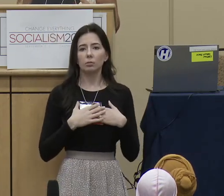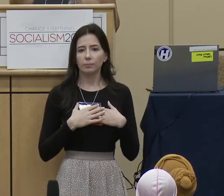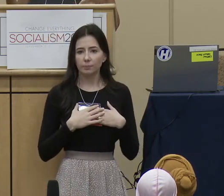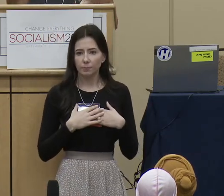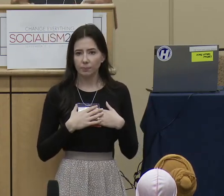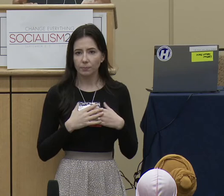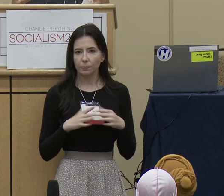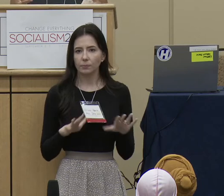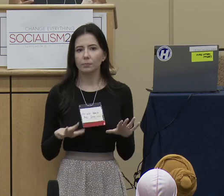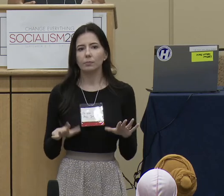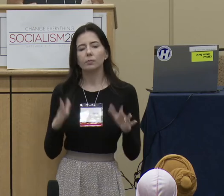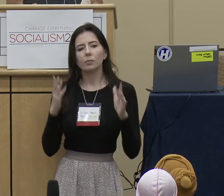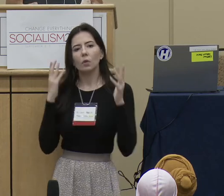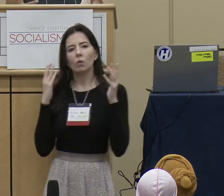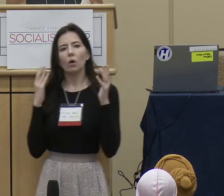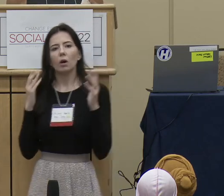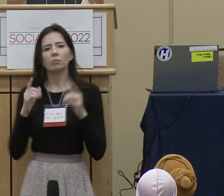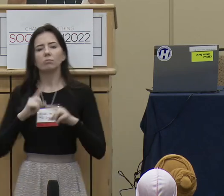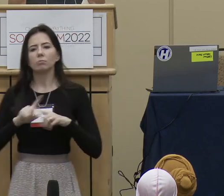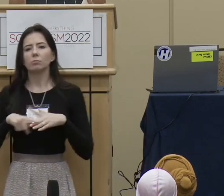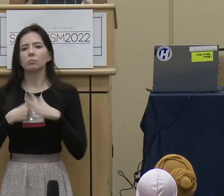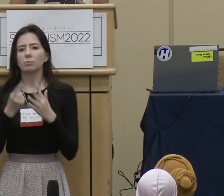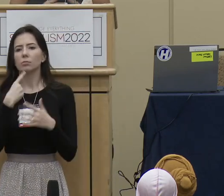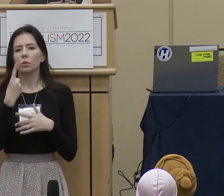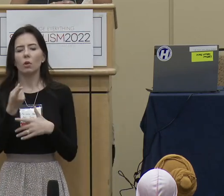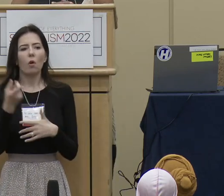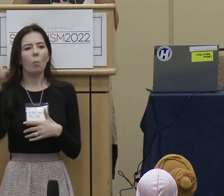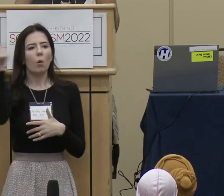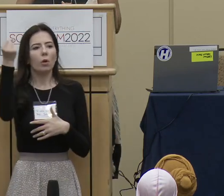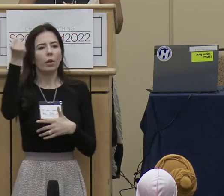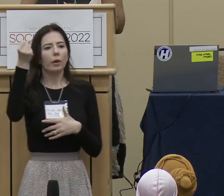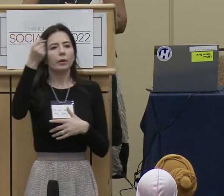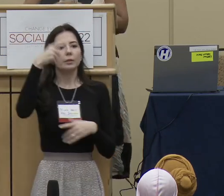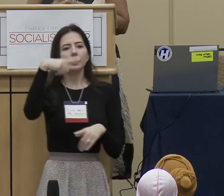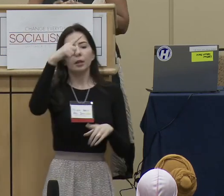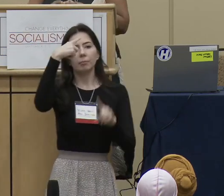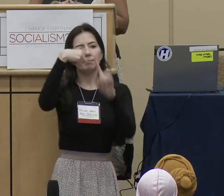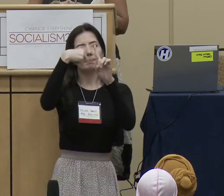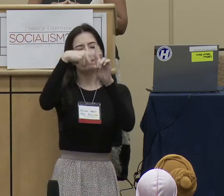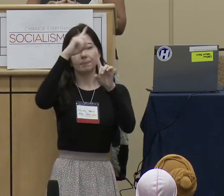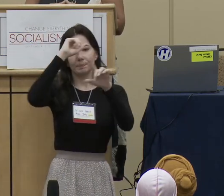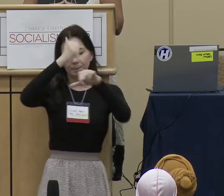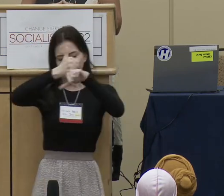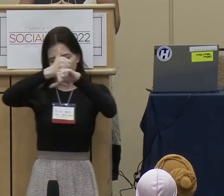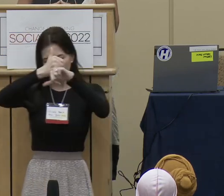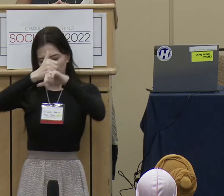are waging a life and death struggle. And there's much to learn there. All of that said, it sounds daunting. Again, I